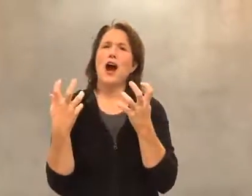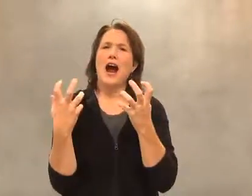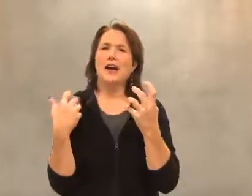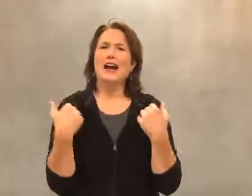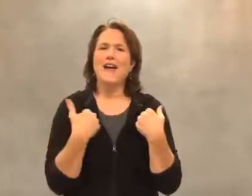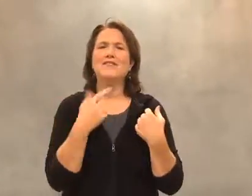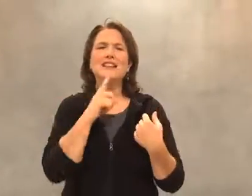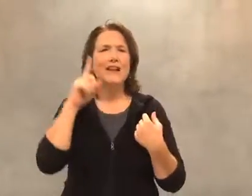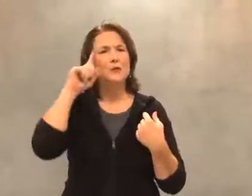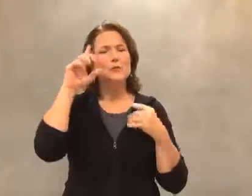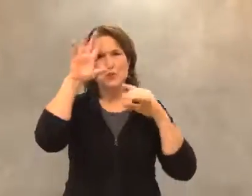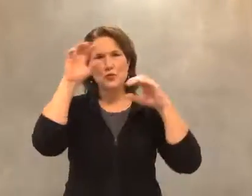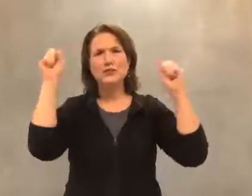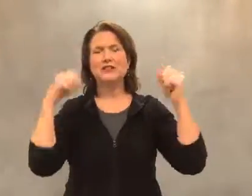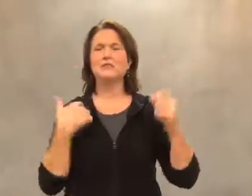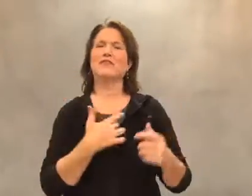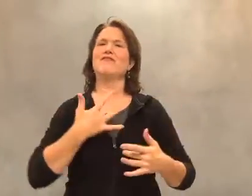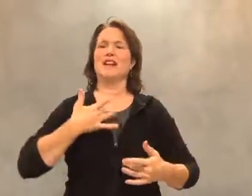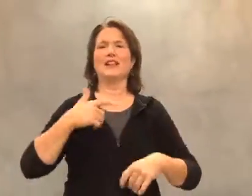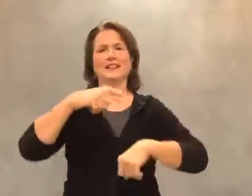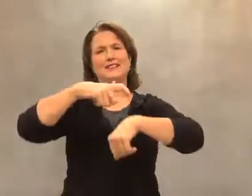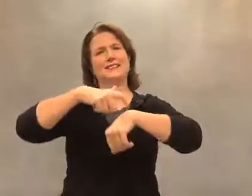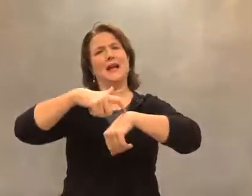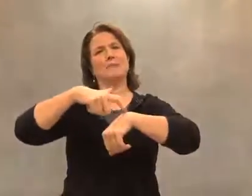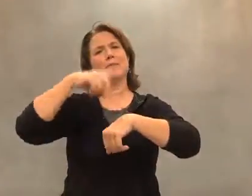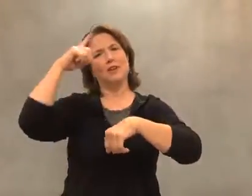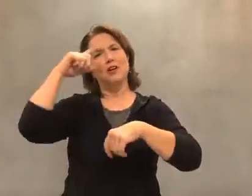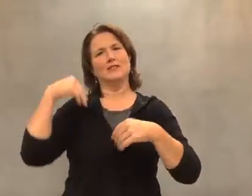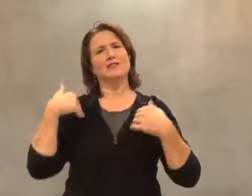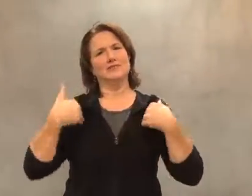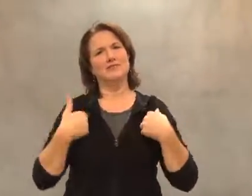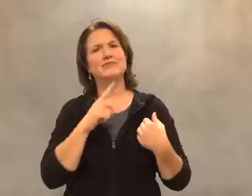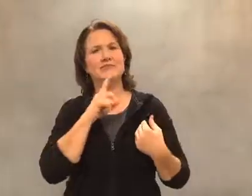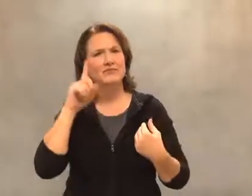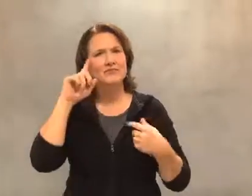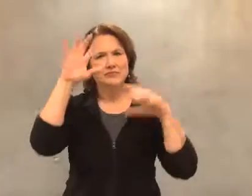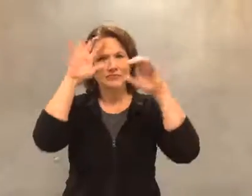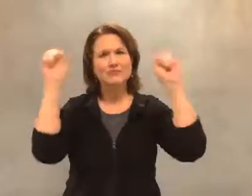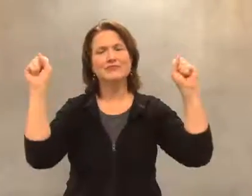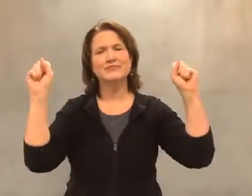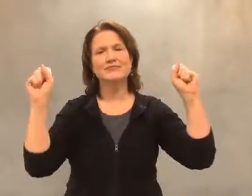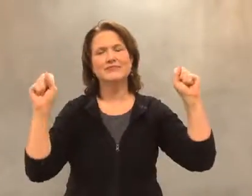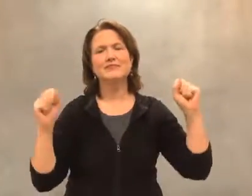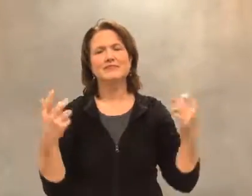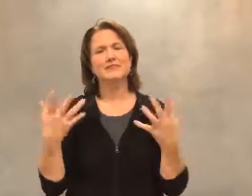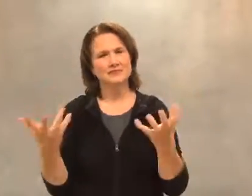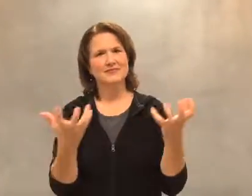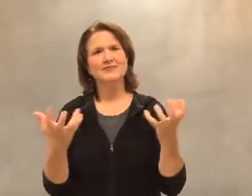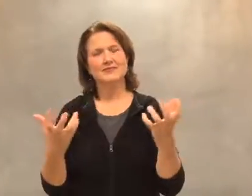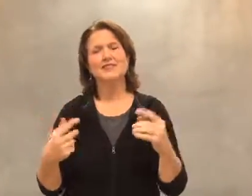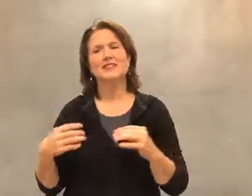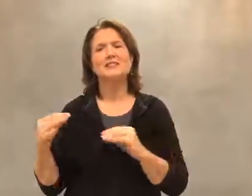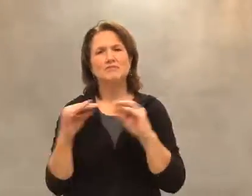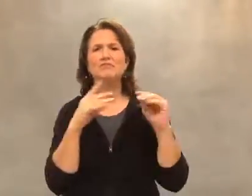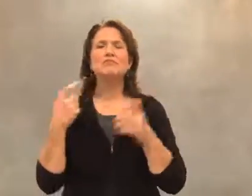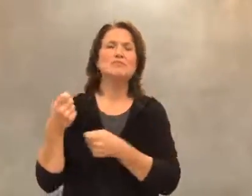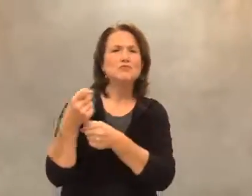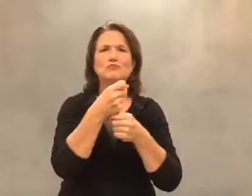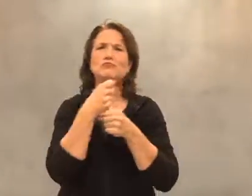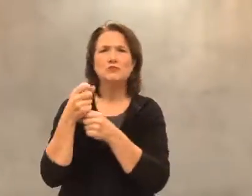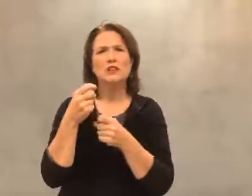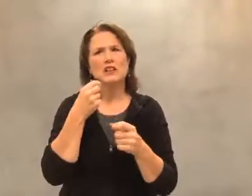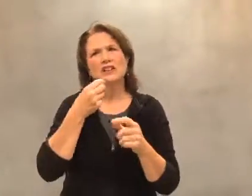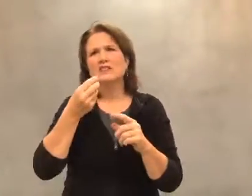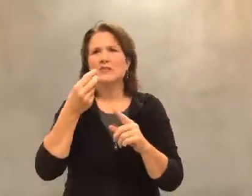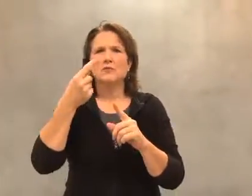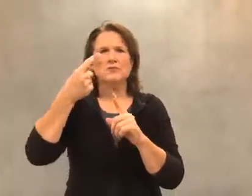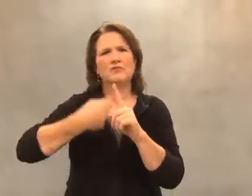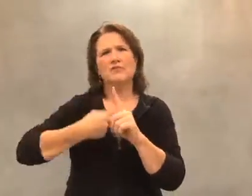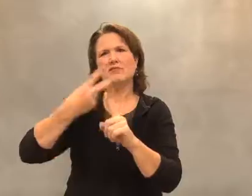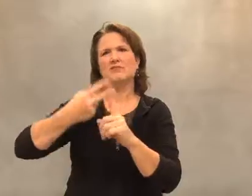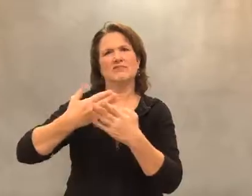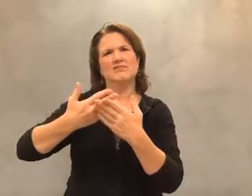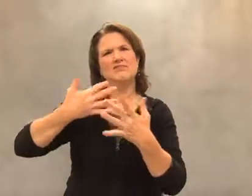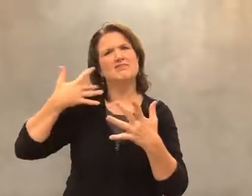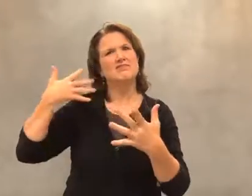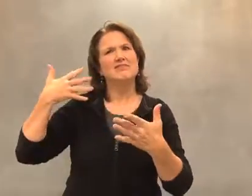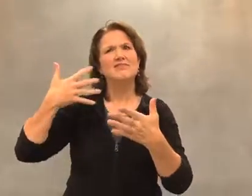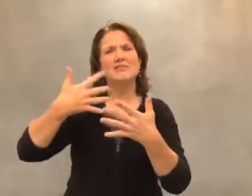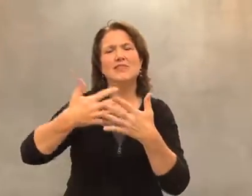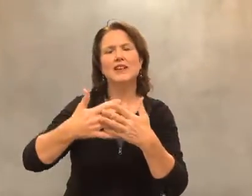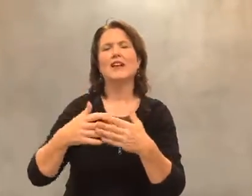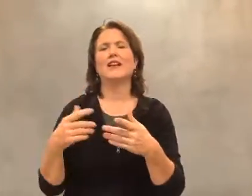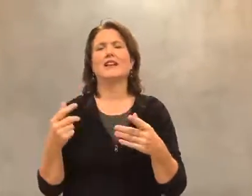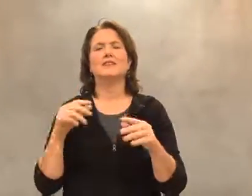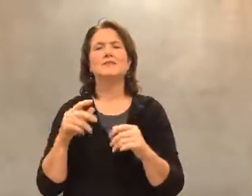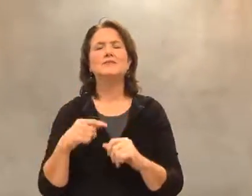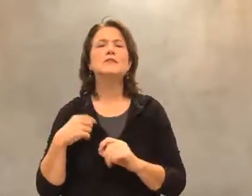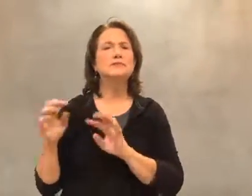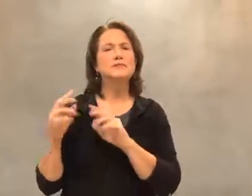We wanted a deaf president. It was about time to have one.